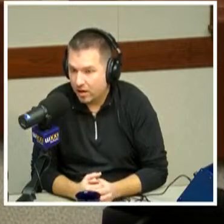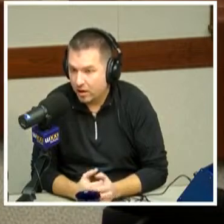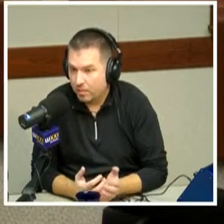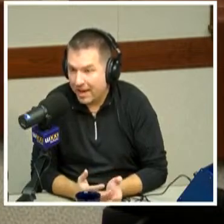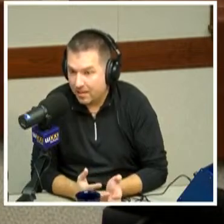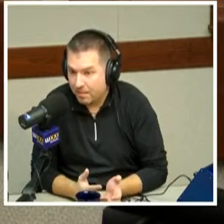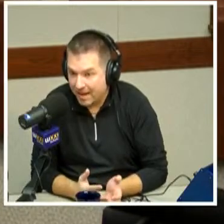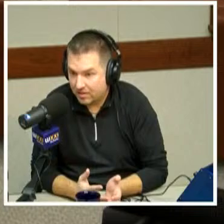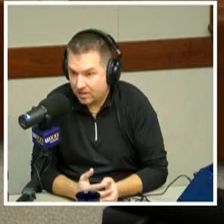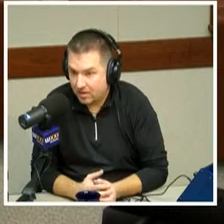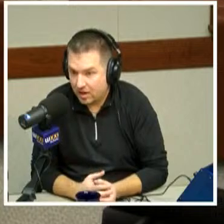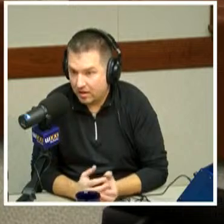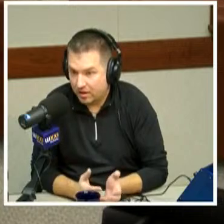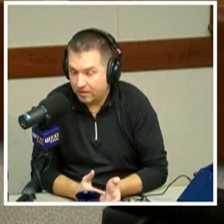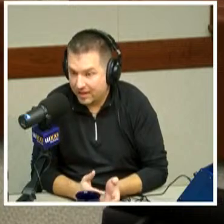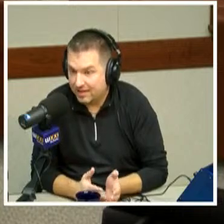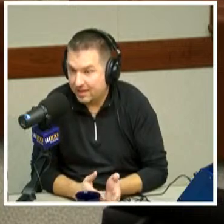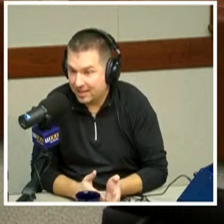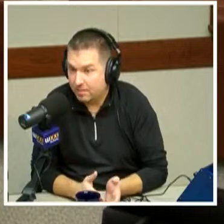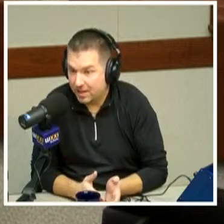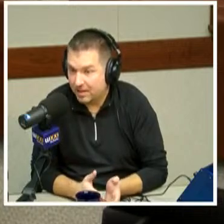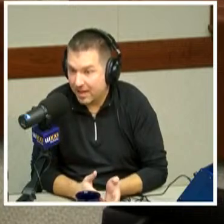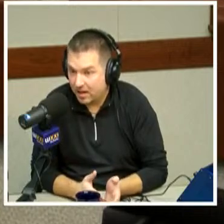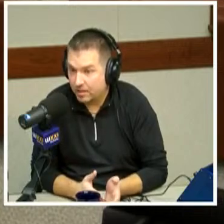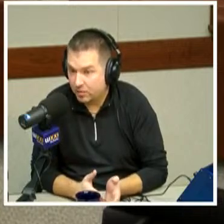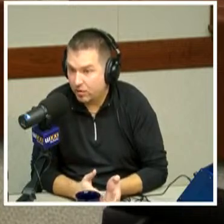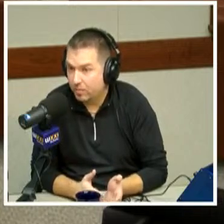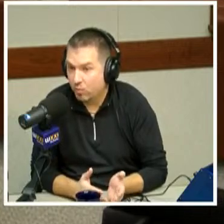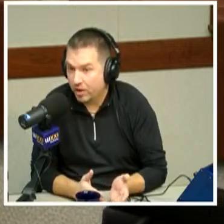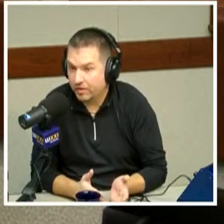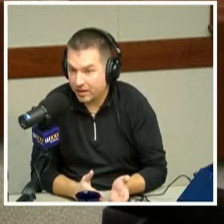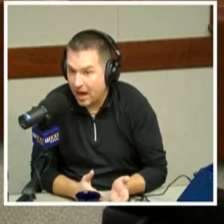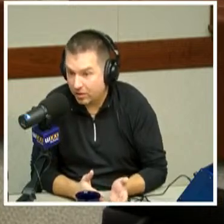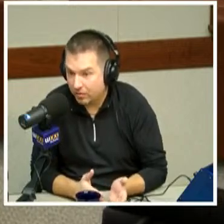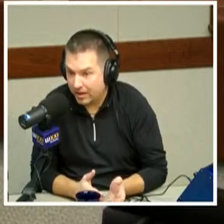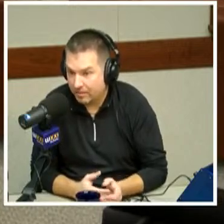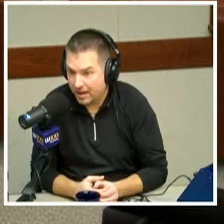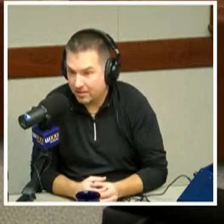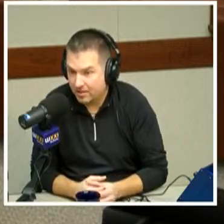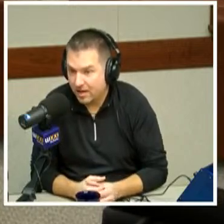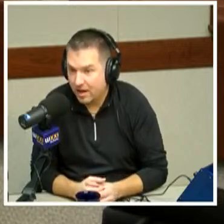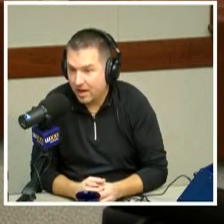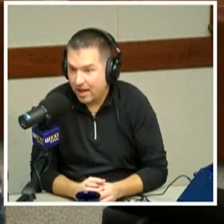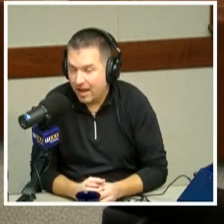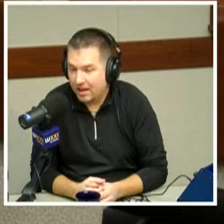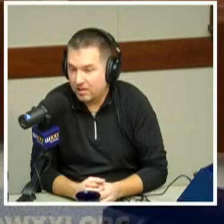you know make the best of of this and typically that comes from what the doctor recommends and